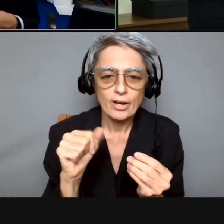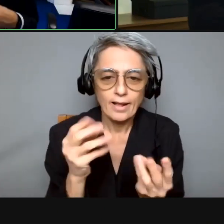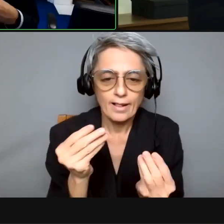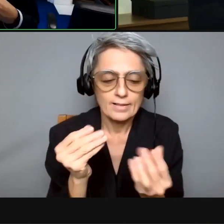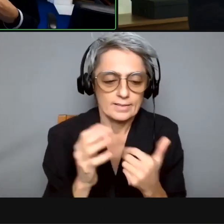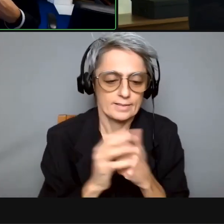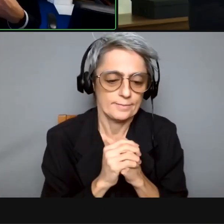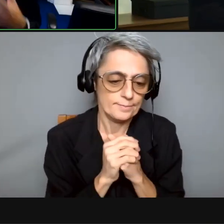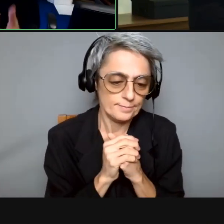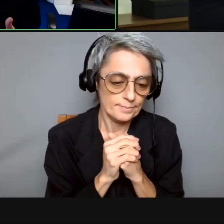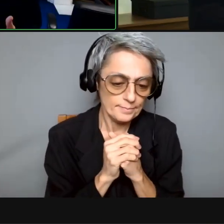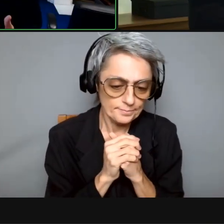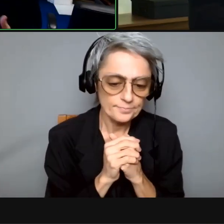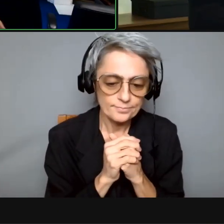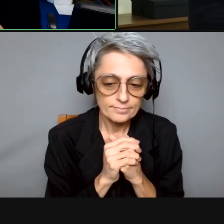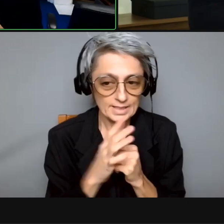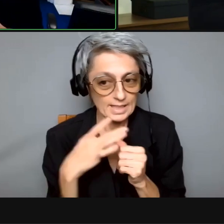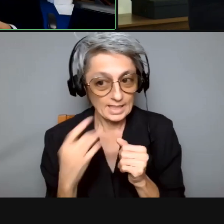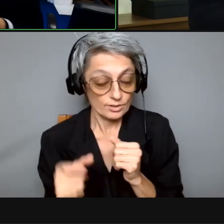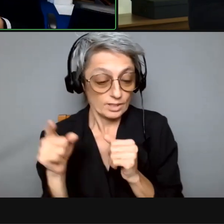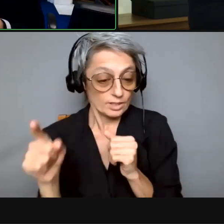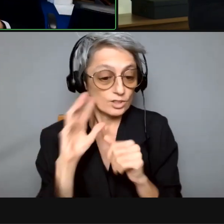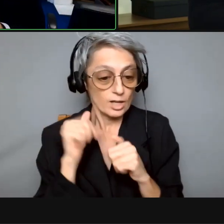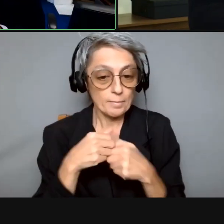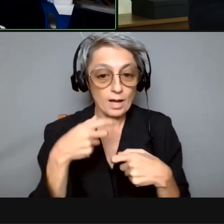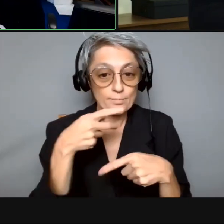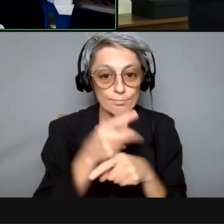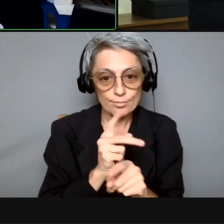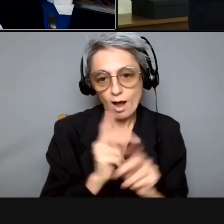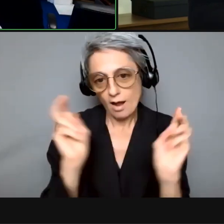as you're looking at product too, from a sustainability perspective